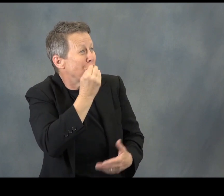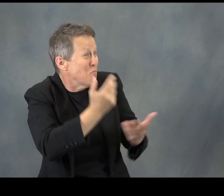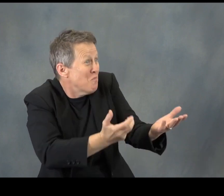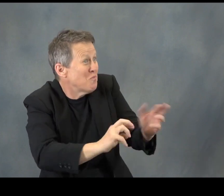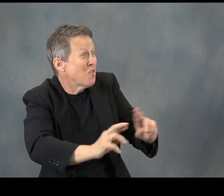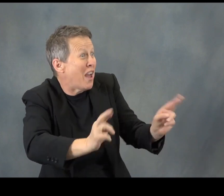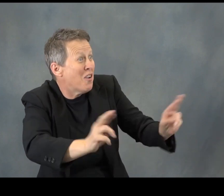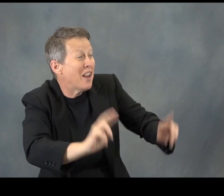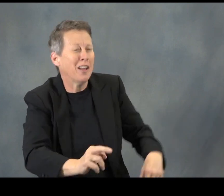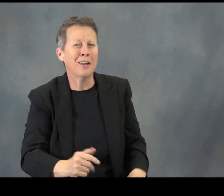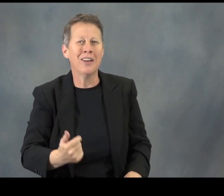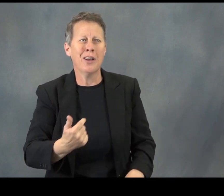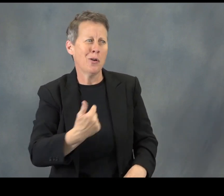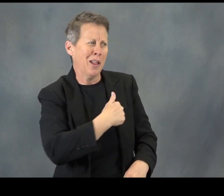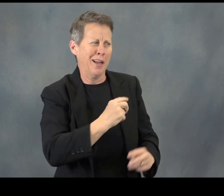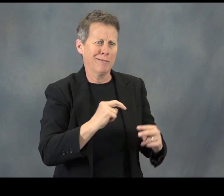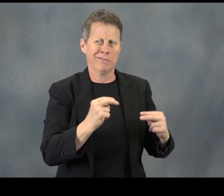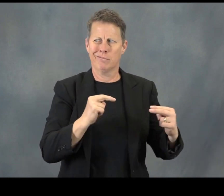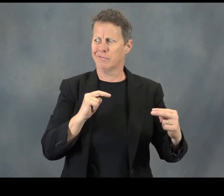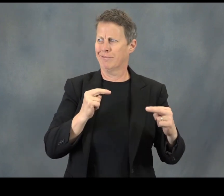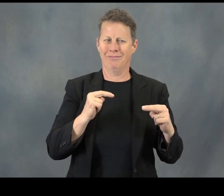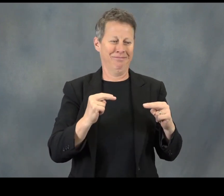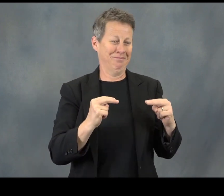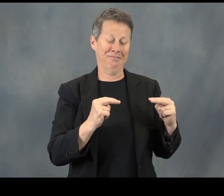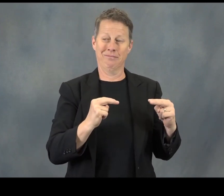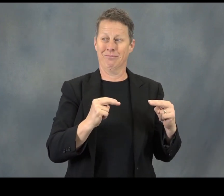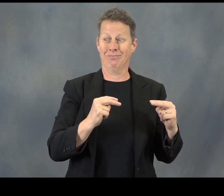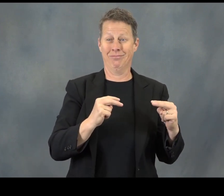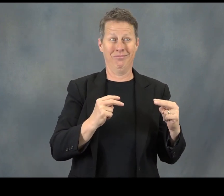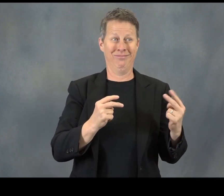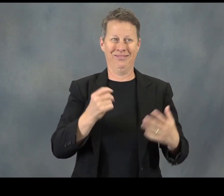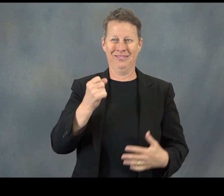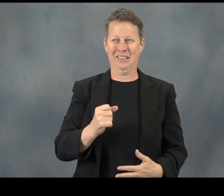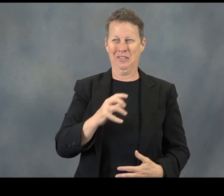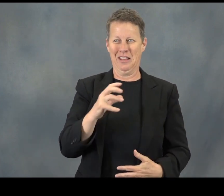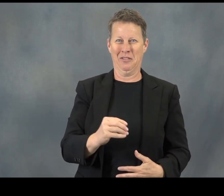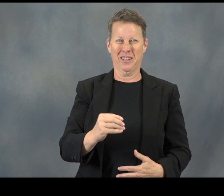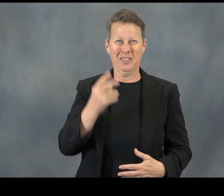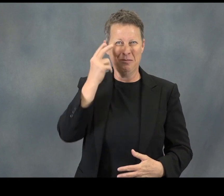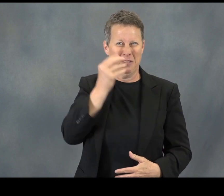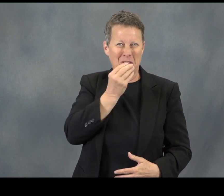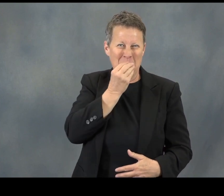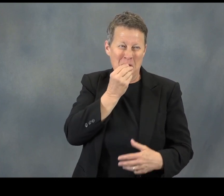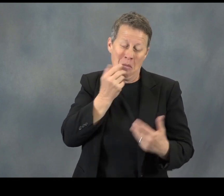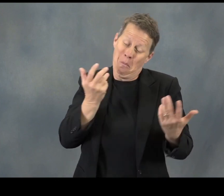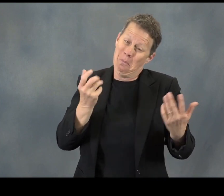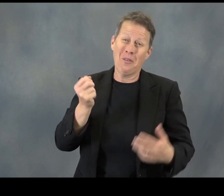And we kind of looked at each other and went, "Mexican food in South Africa? Okay, (chuckles) let's try it!"